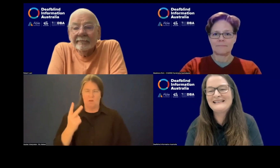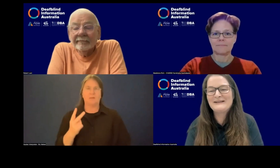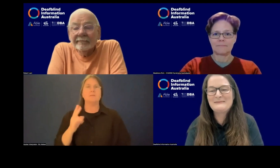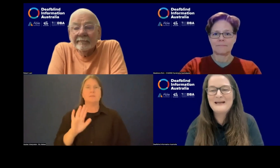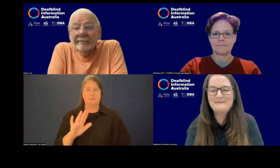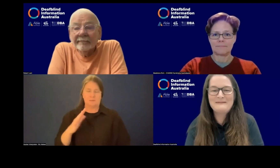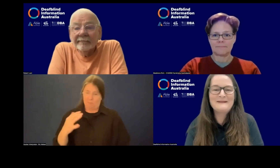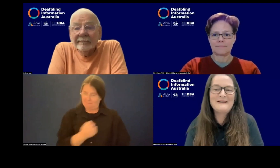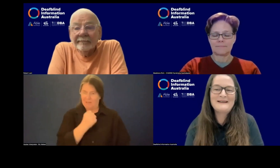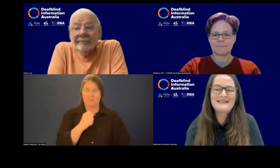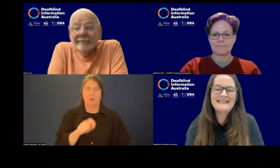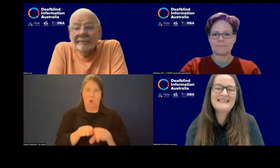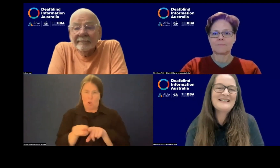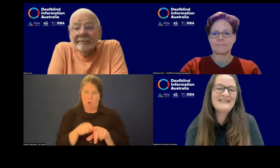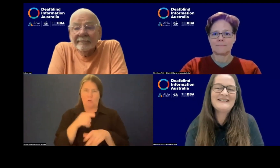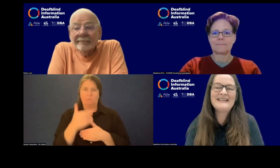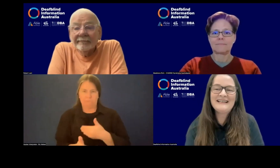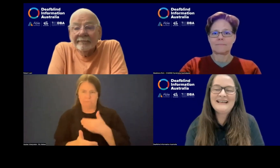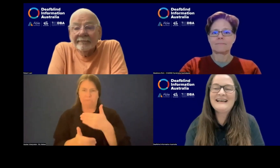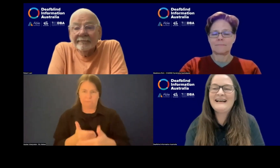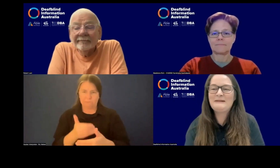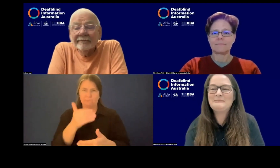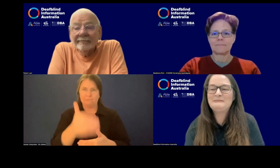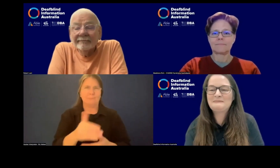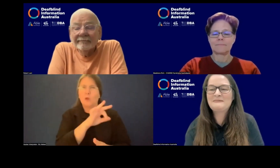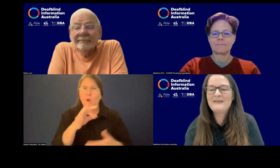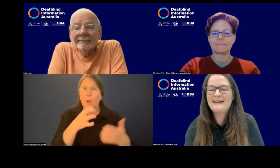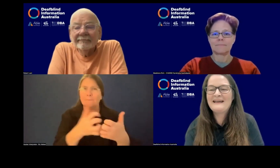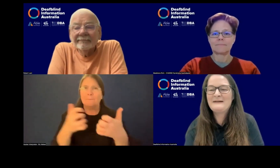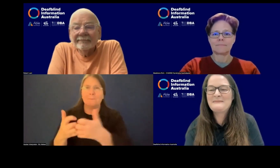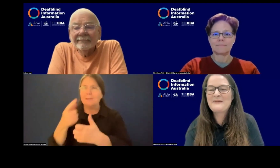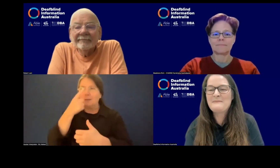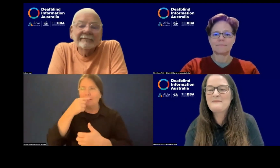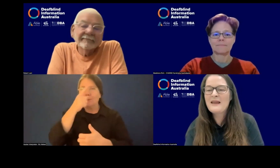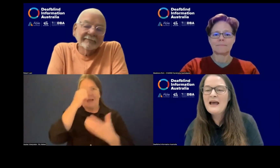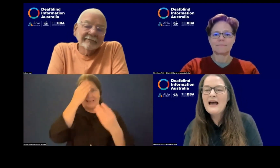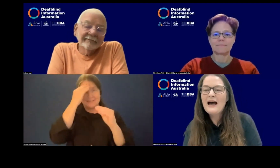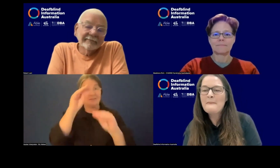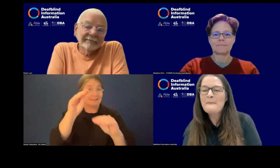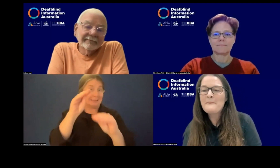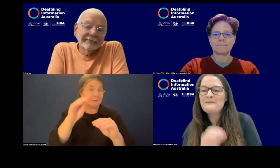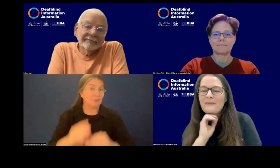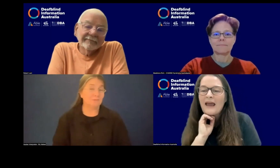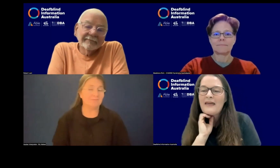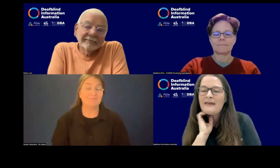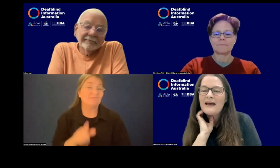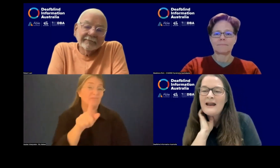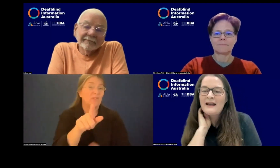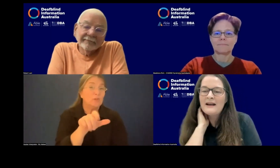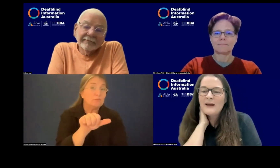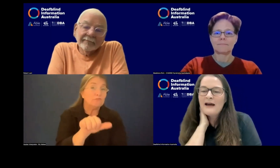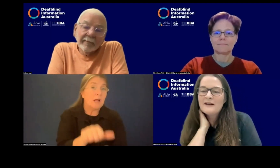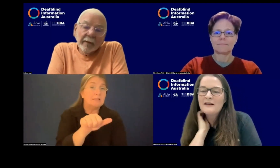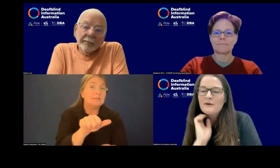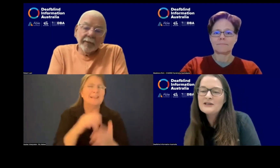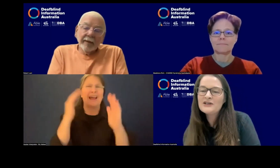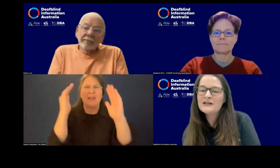There's not many people around to teach you. And then we have another question.